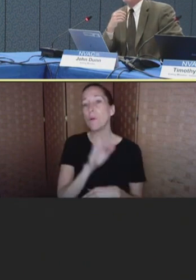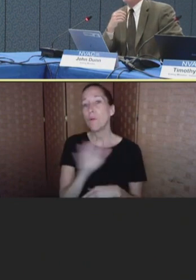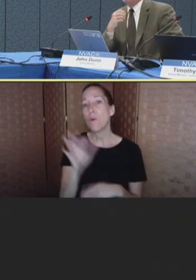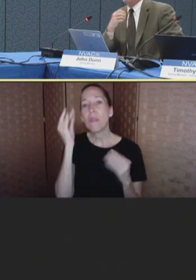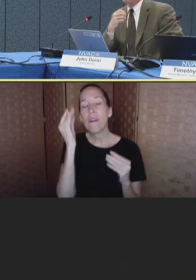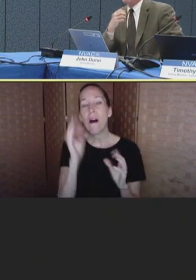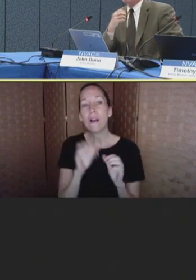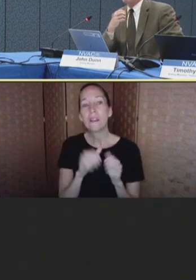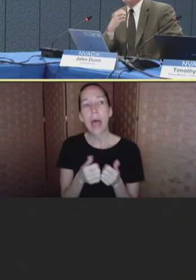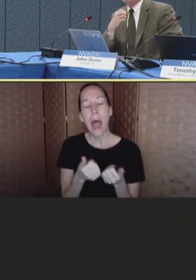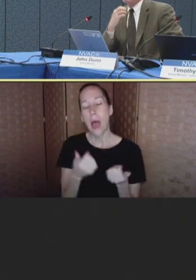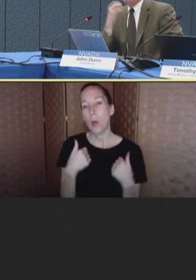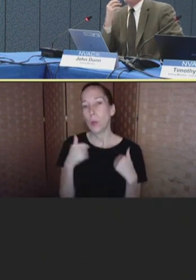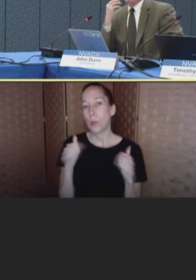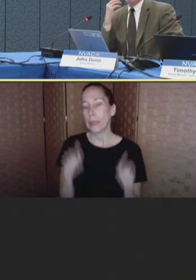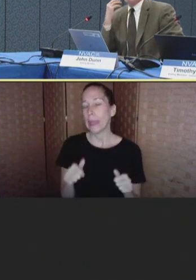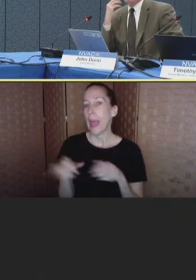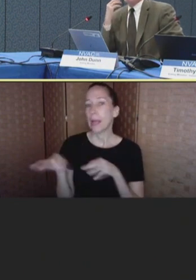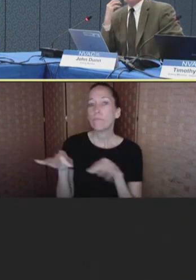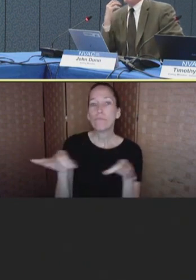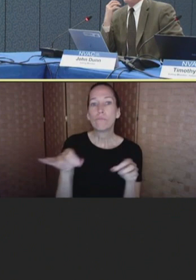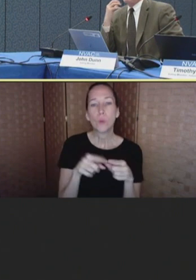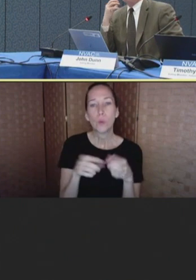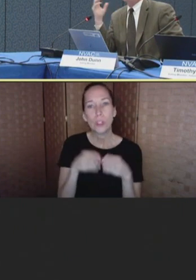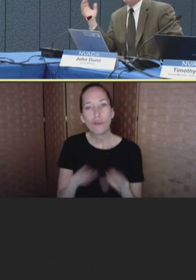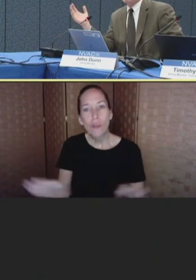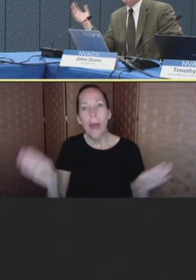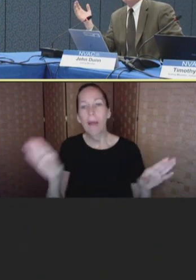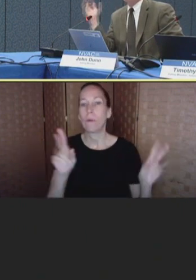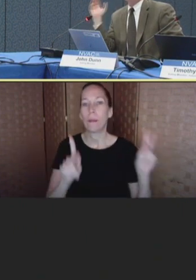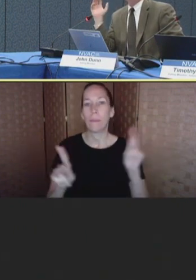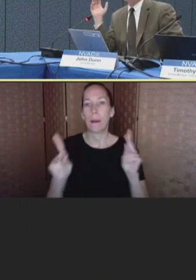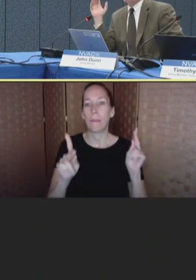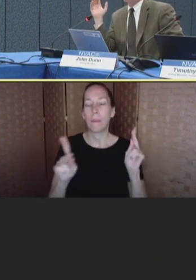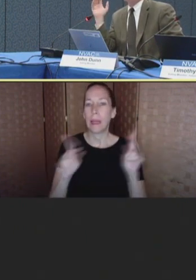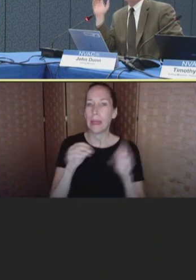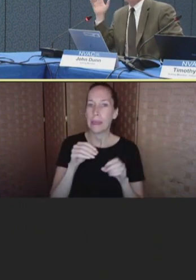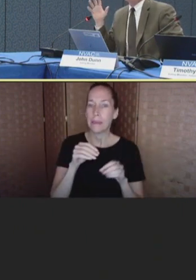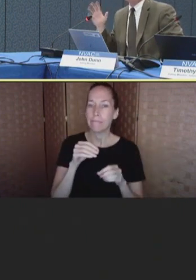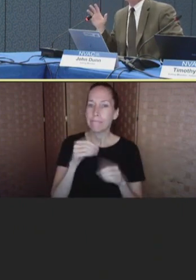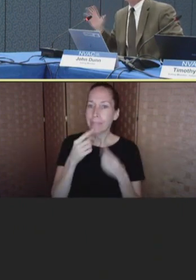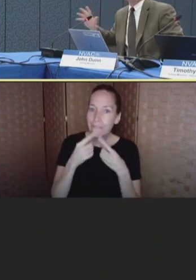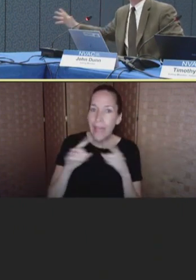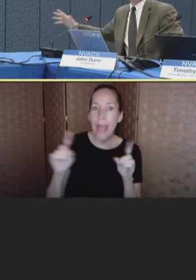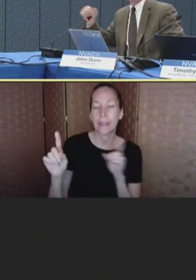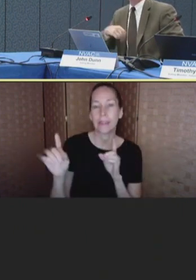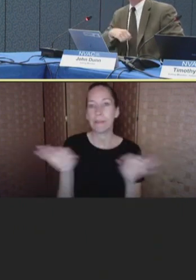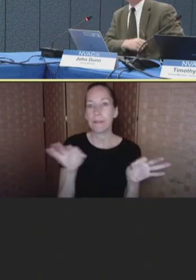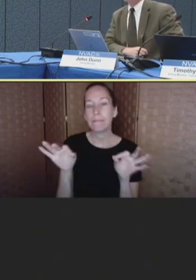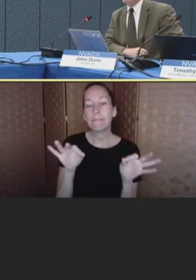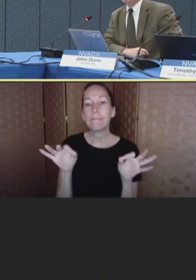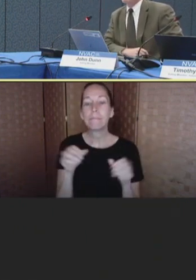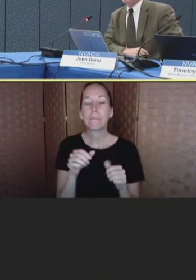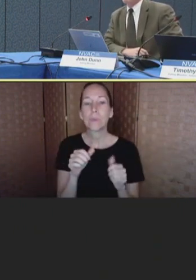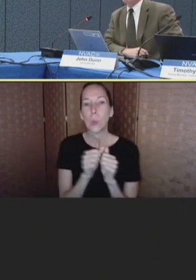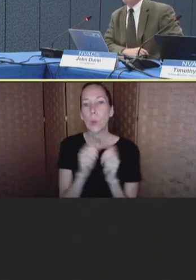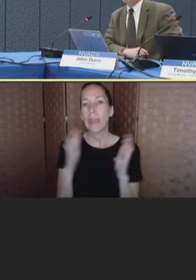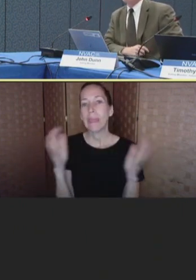to the general public effectively without simultaneously undermining their confidence